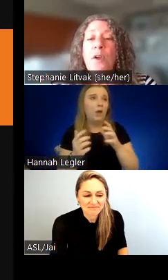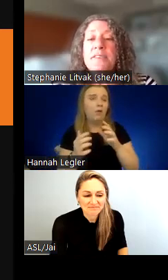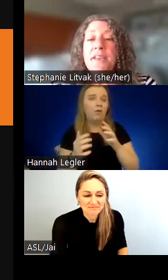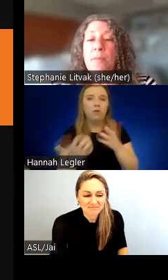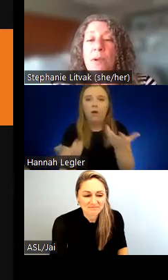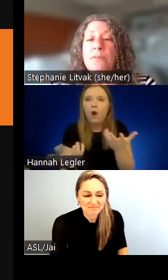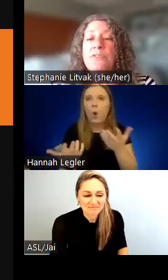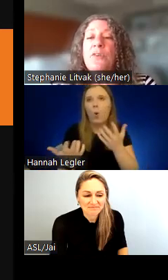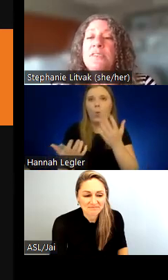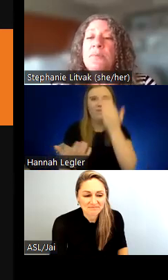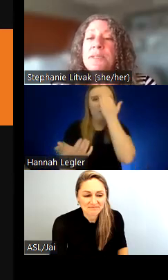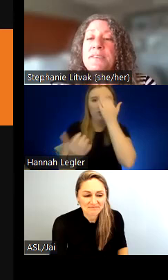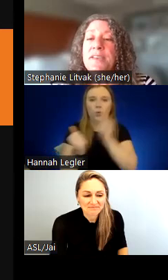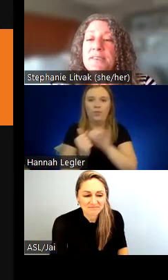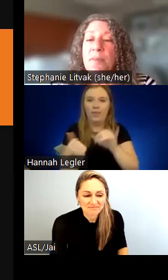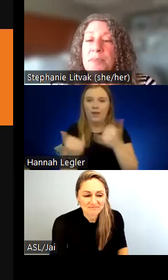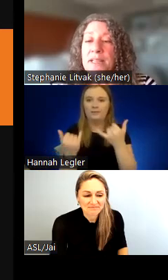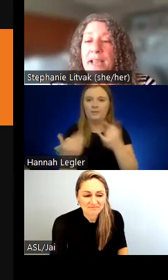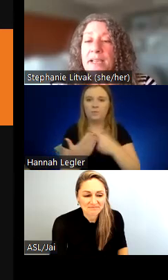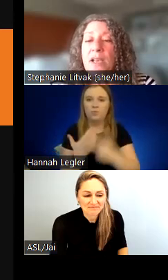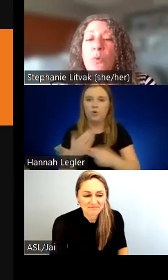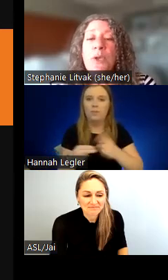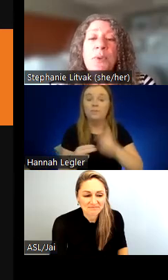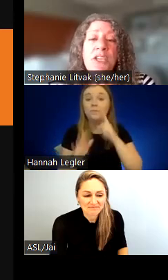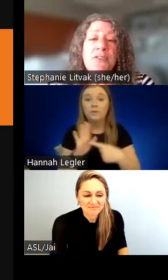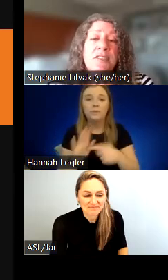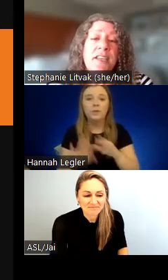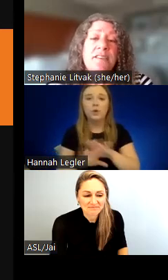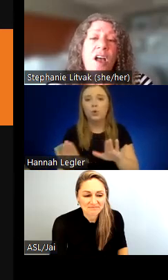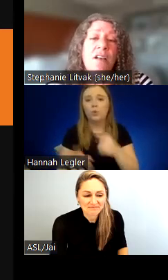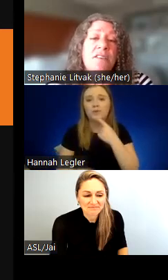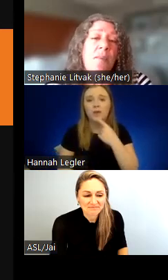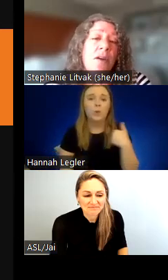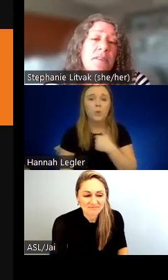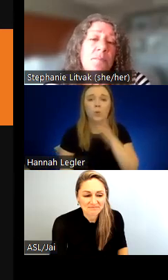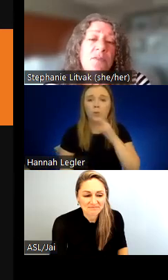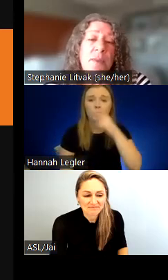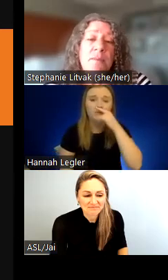For example, don't simply say something like “we will use the Kids Awesome Arts movement